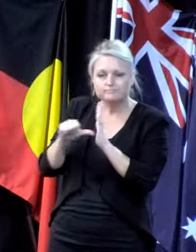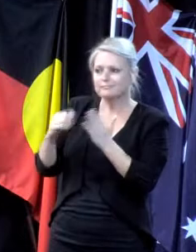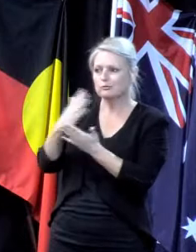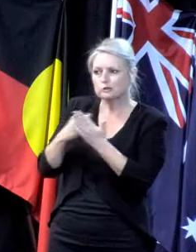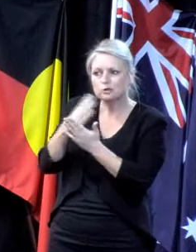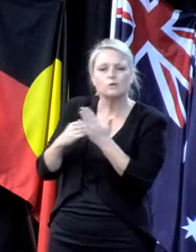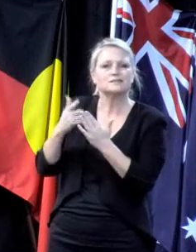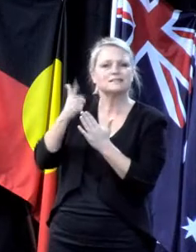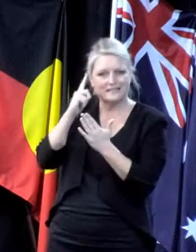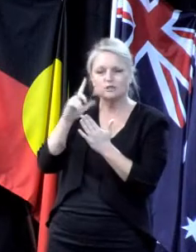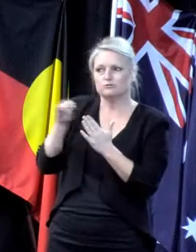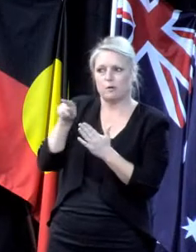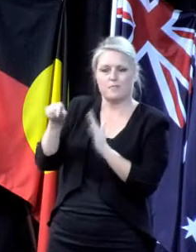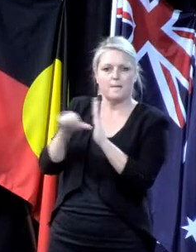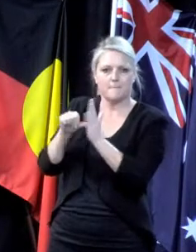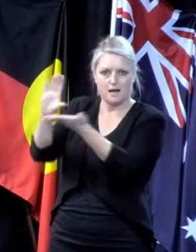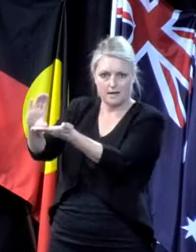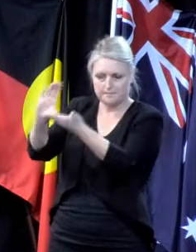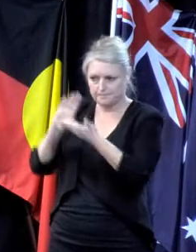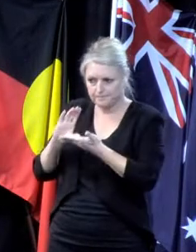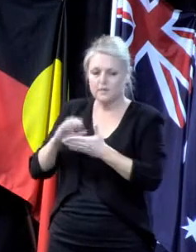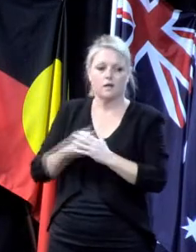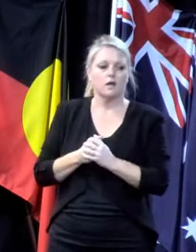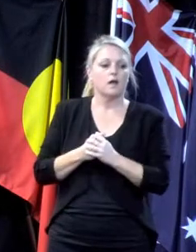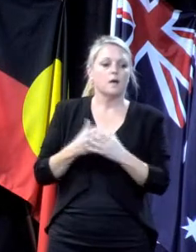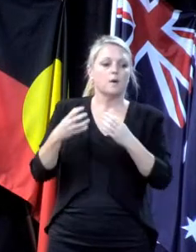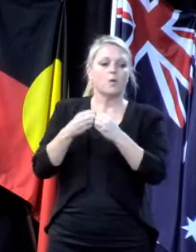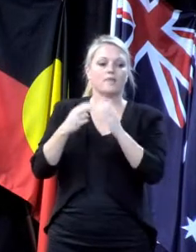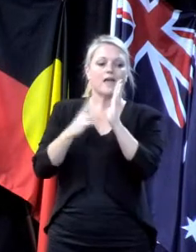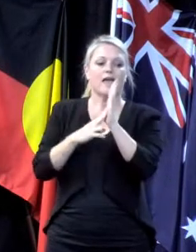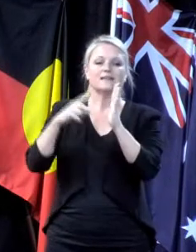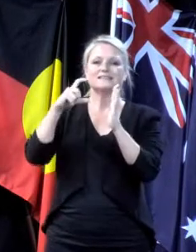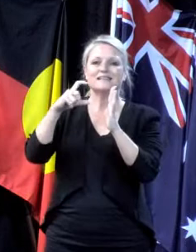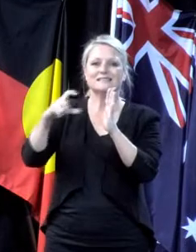the more students are recognized through Disability Discrimination Act,